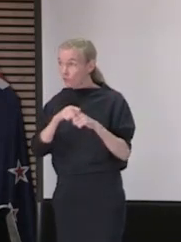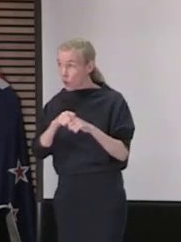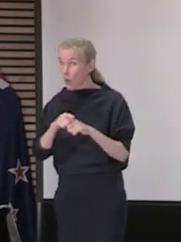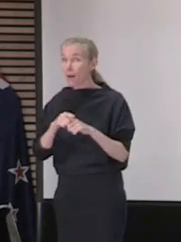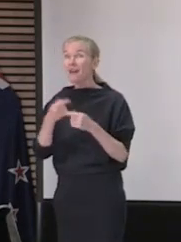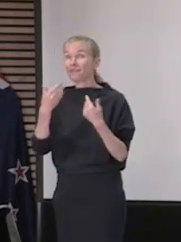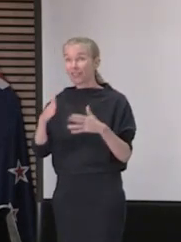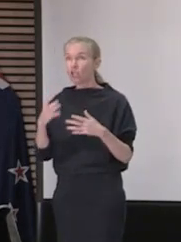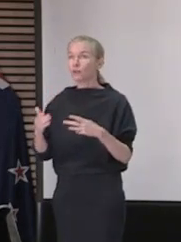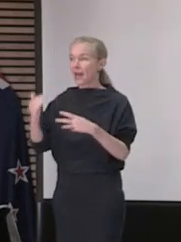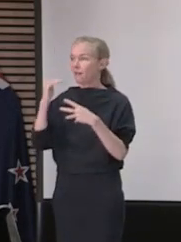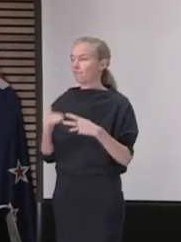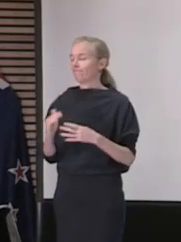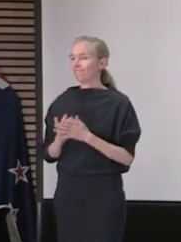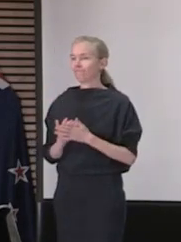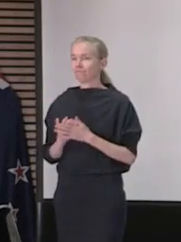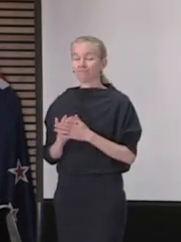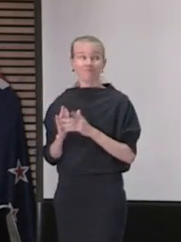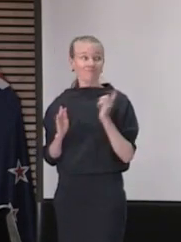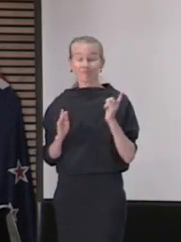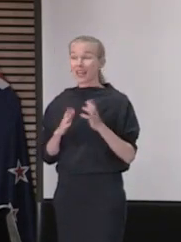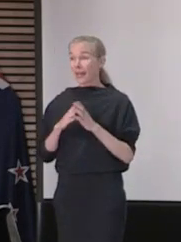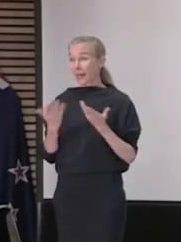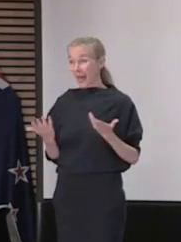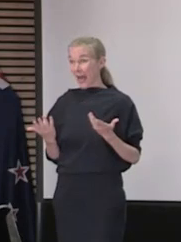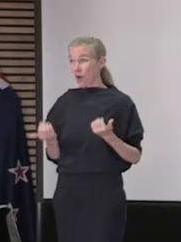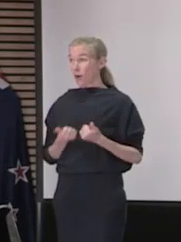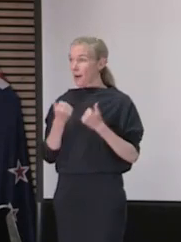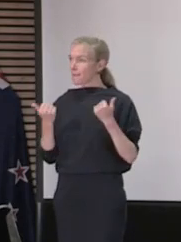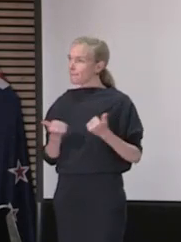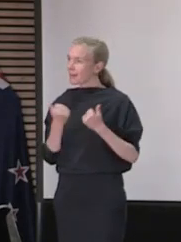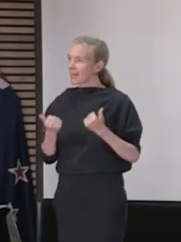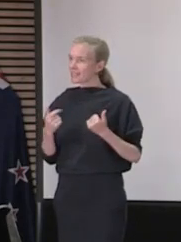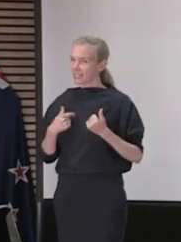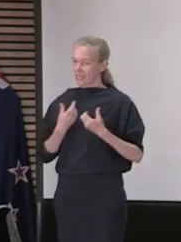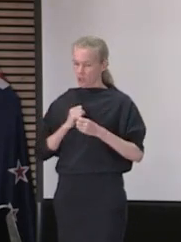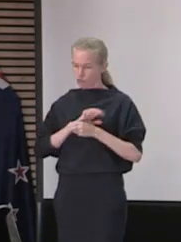But as you can see, thecase numbers are dropping. That's why we went into alertlevel 4. We have very goodcapacity there.